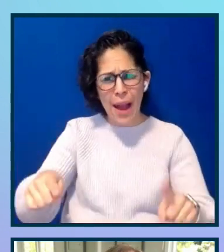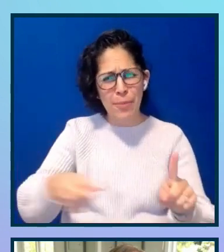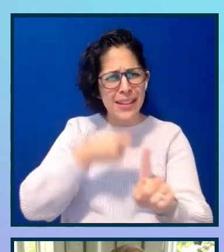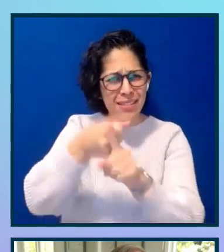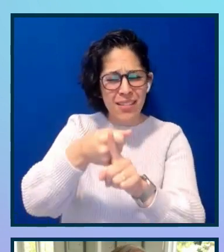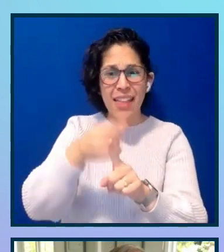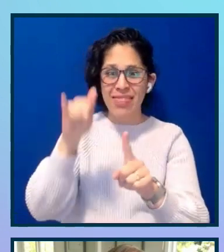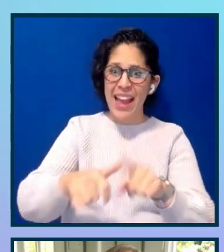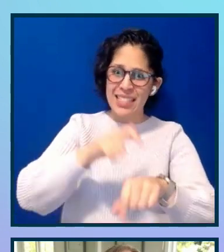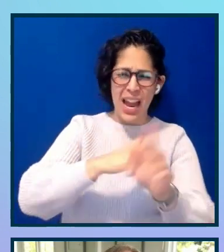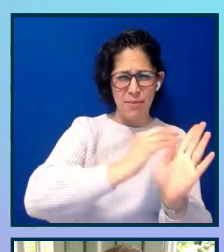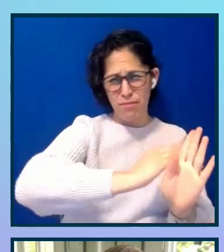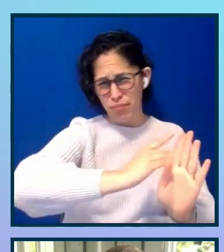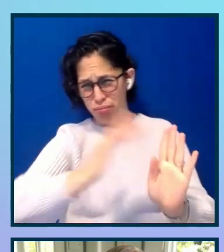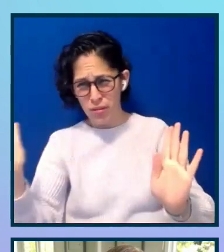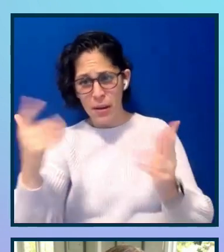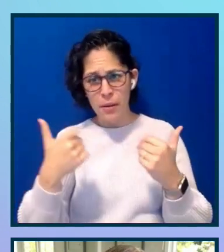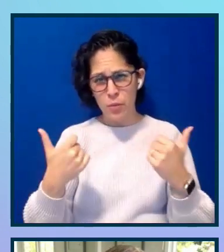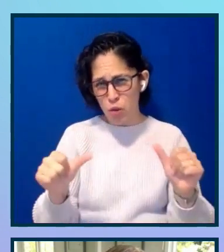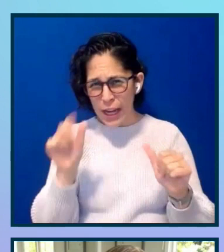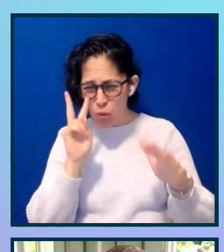you get into the predicting-the-future business and it's very scary.